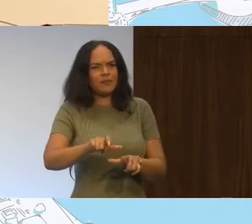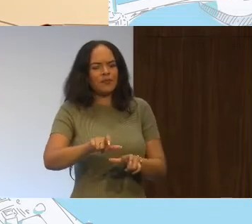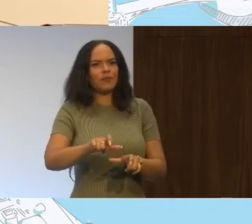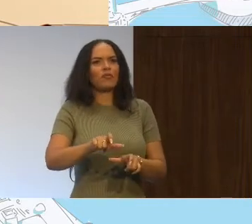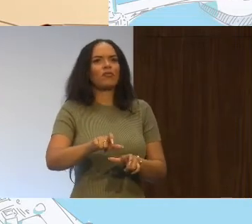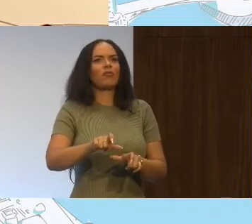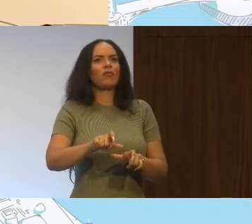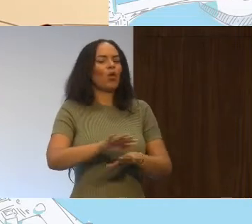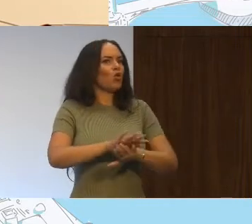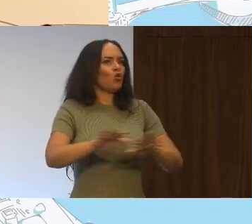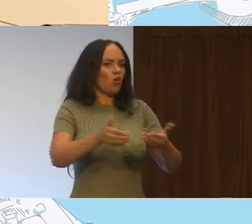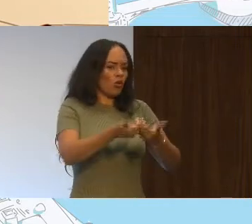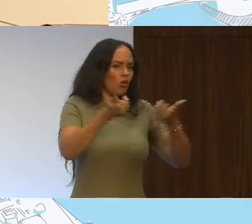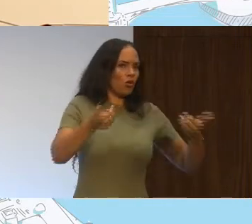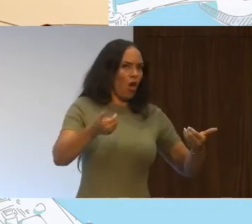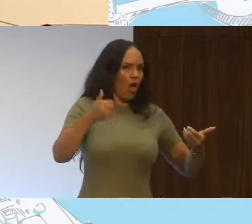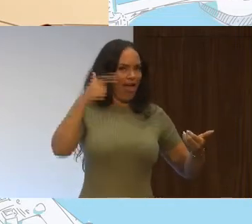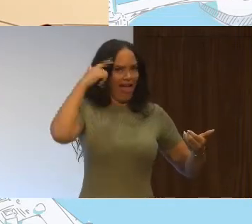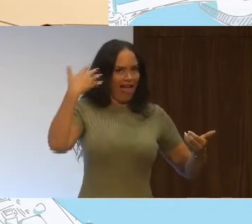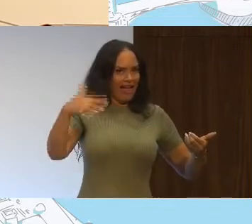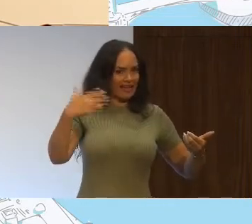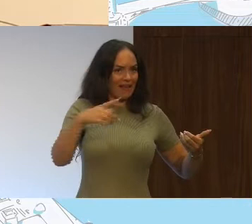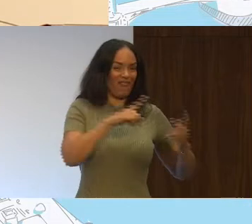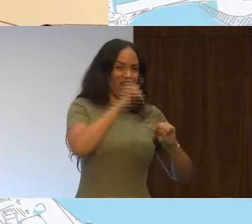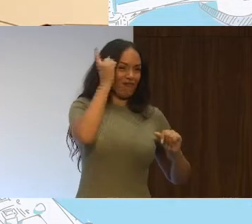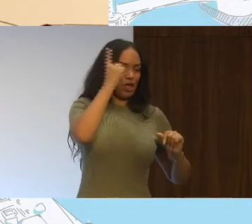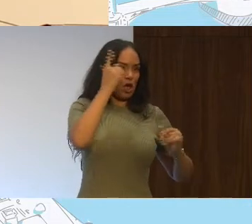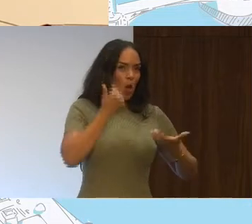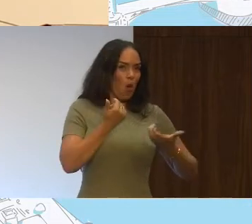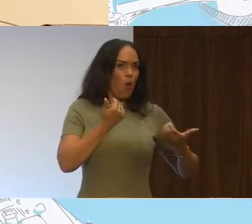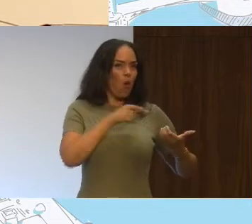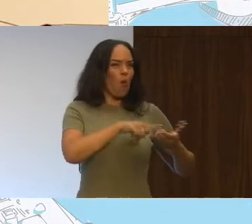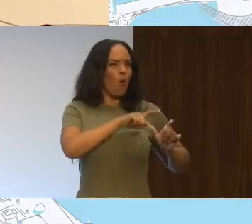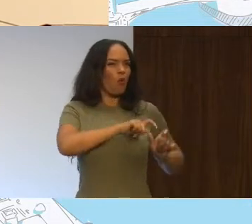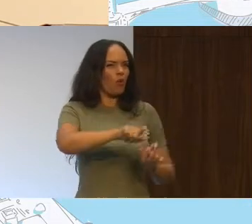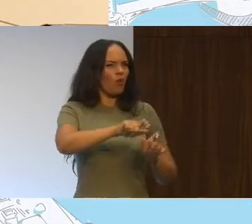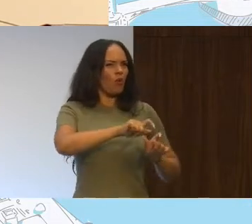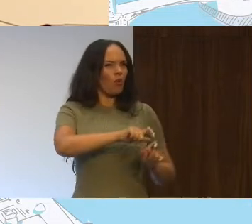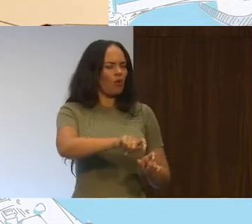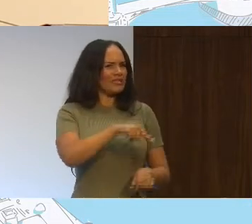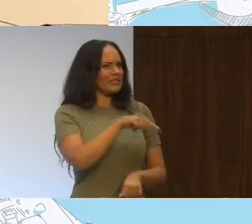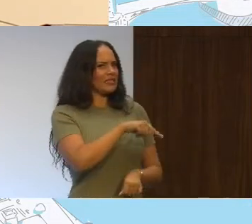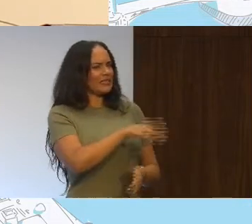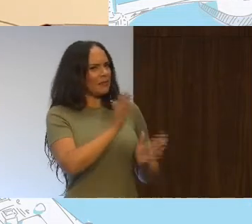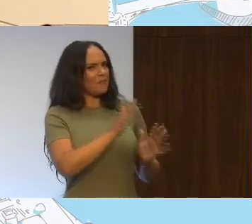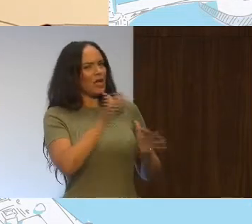I would strongly recommend that a patient with constant vertigo or frequent vertigo is checked by a neurotologist, because they should rule out,